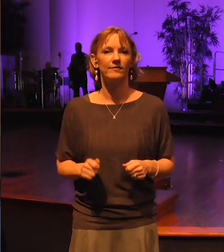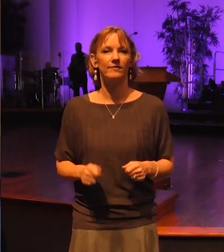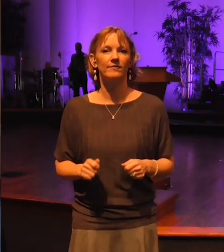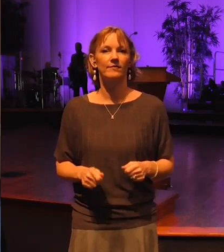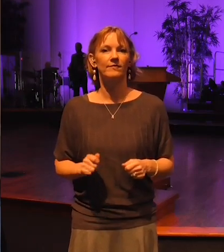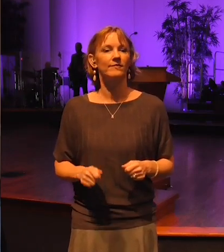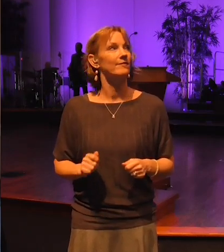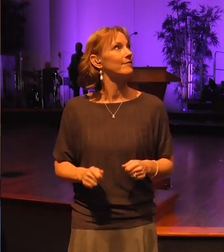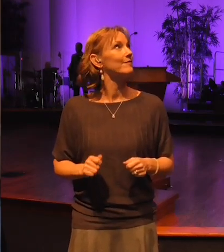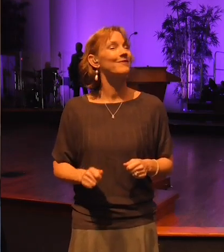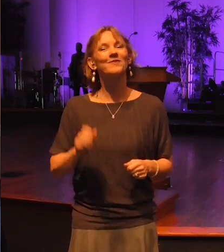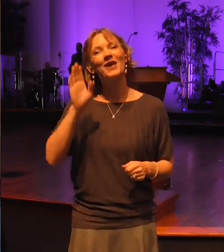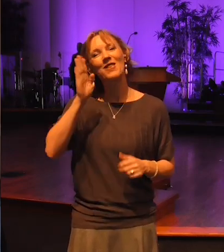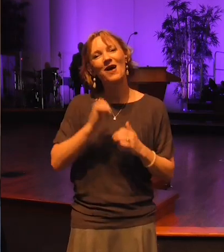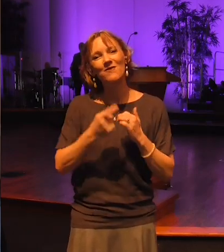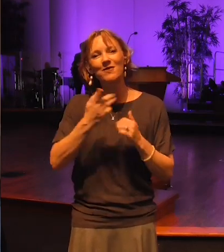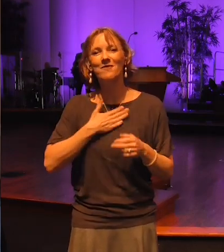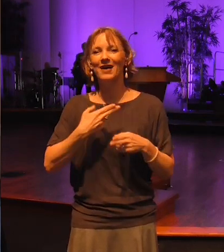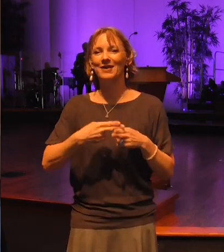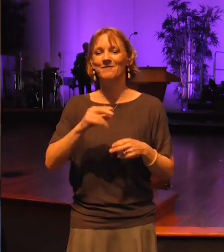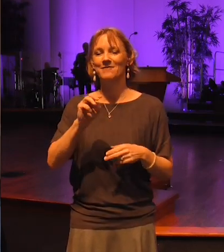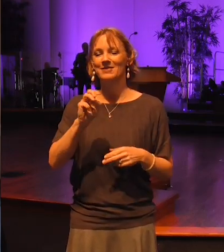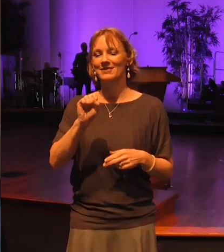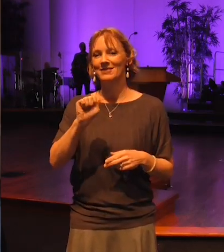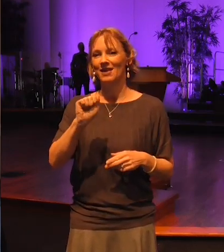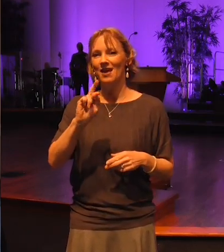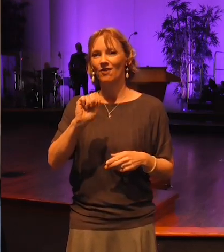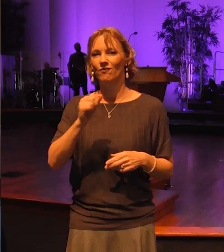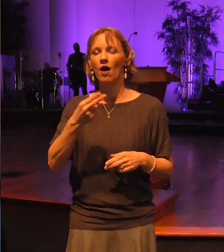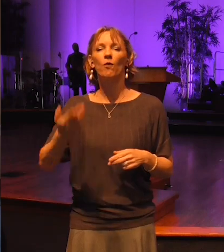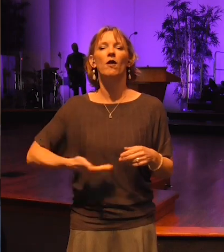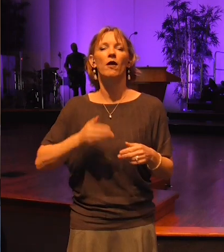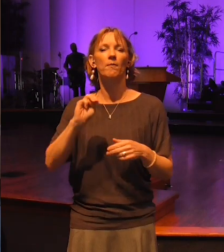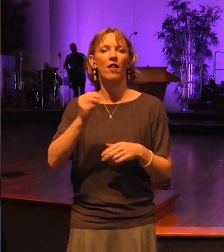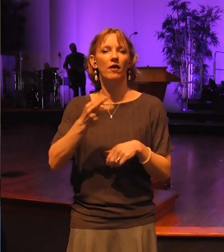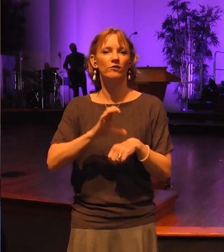hey everybody I'm Sarah and welcome to Mile High Church thank you so much for spending a portion